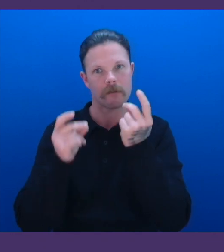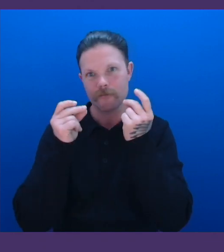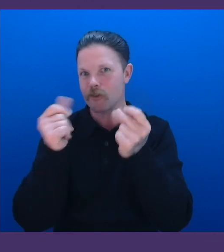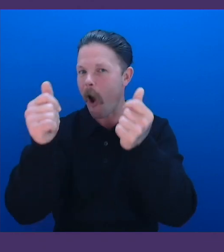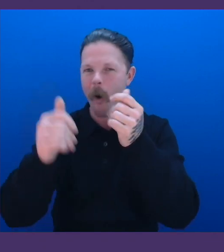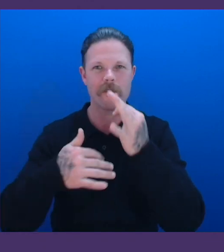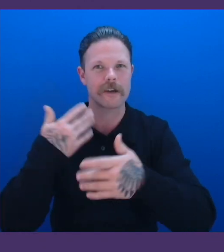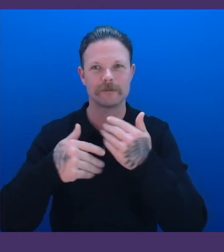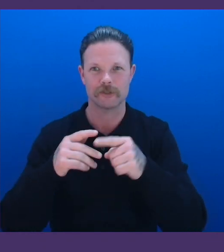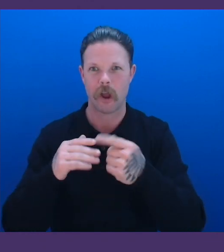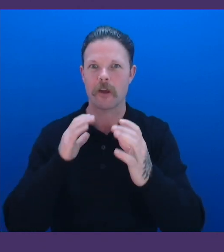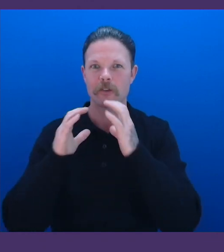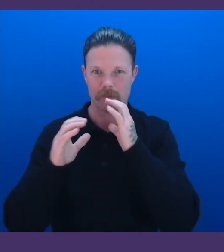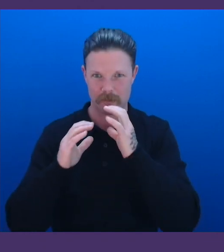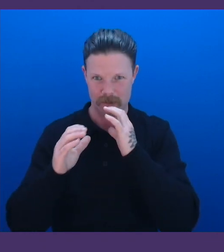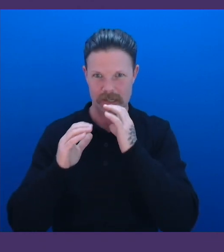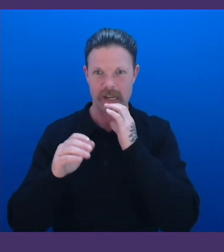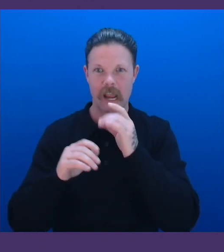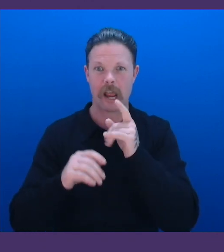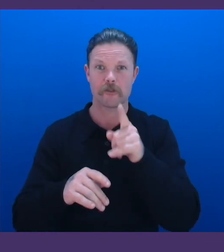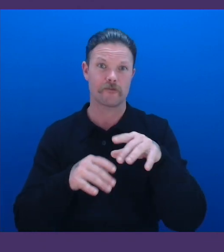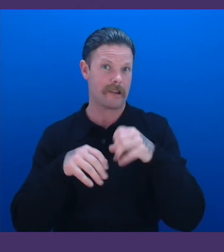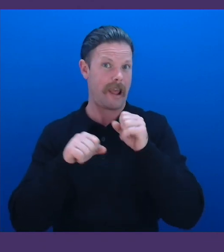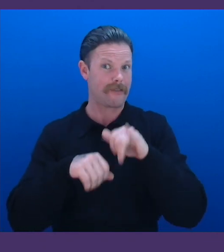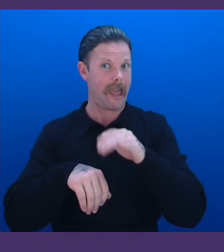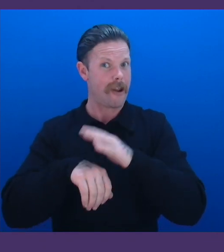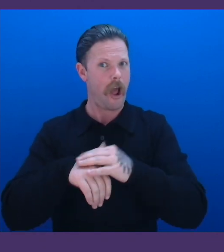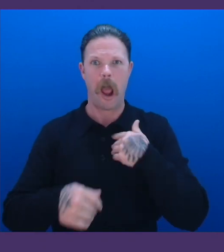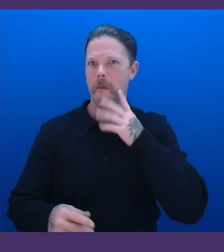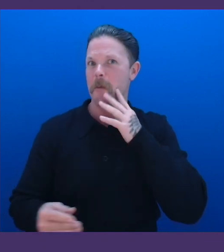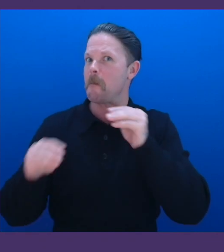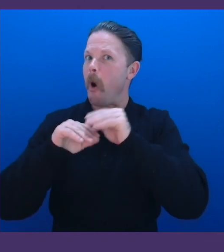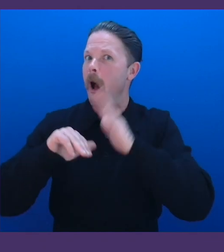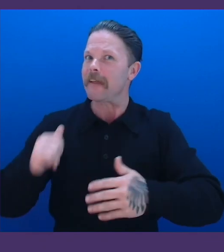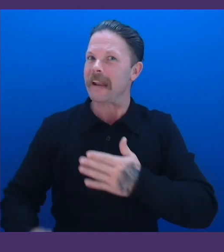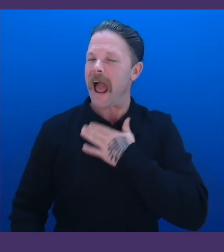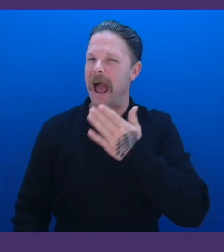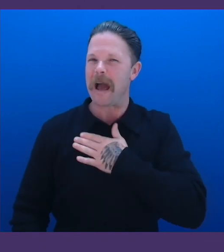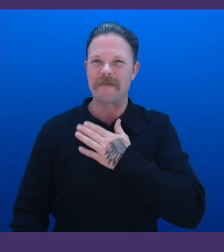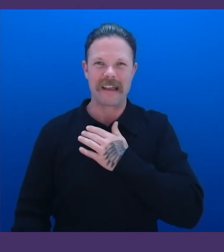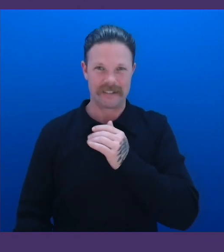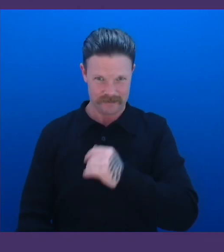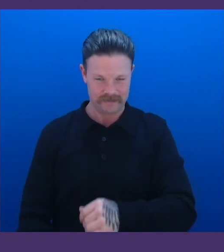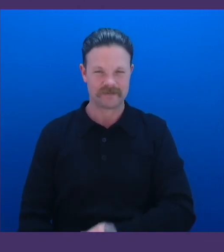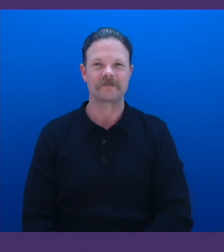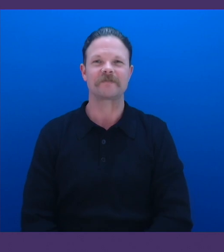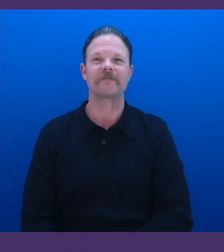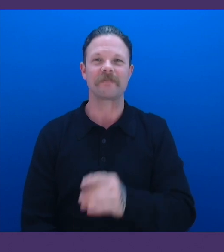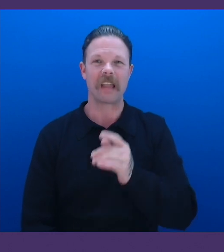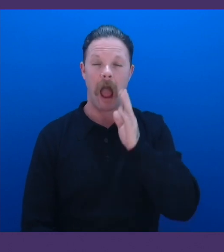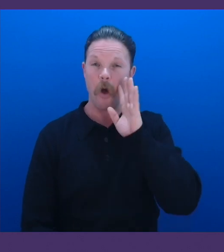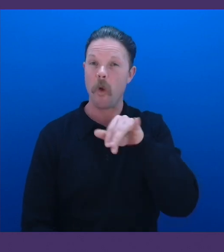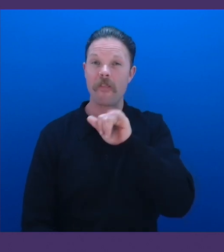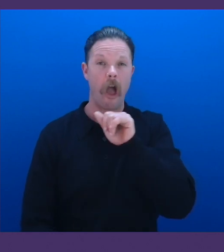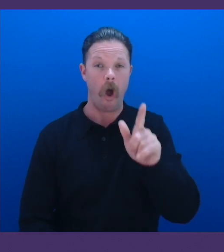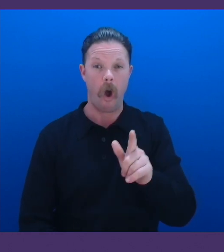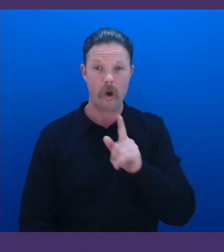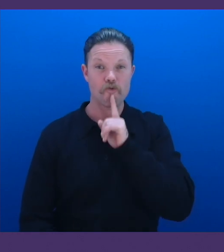If you could take that on, I would be more than happy. Not only you of course, but I mean all the really large corporations could do a very